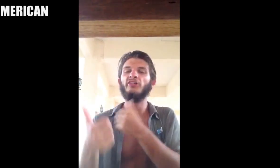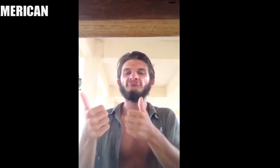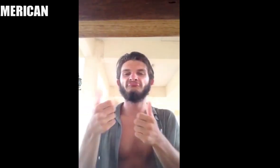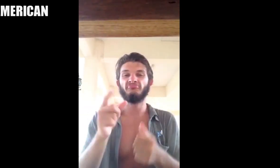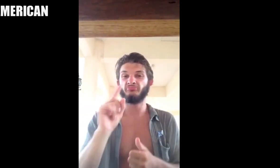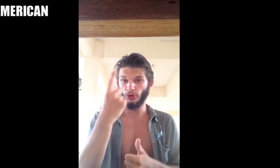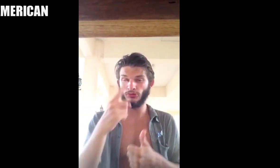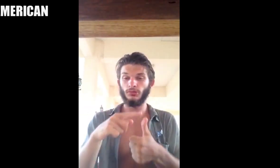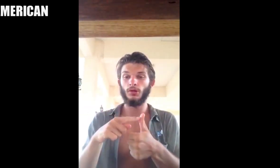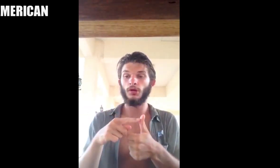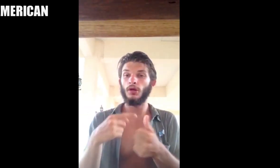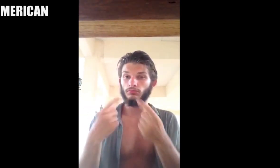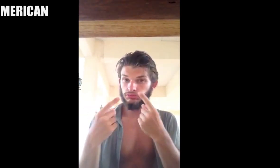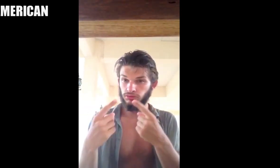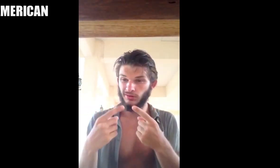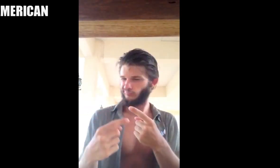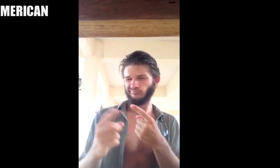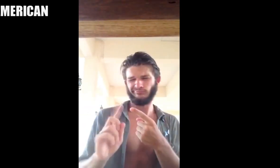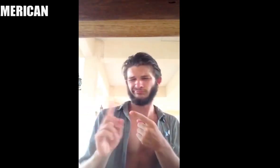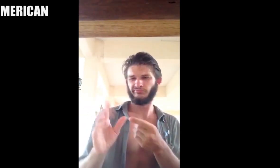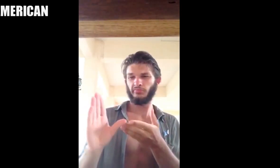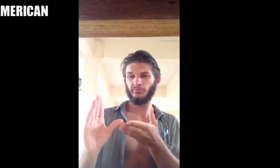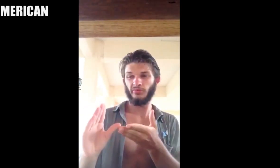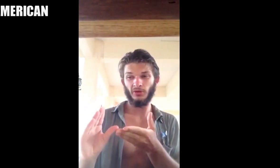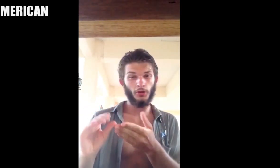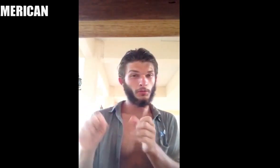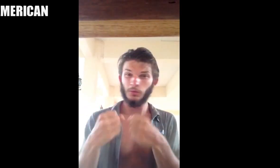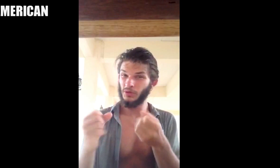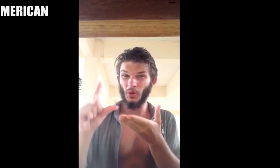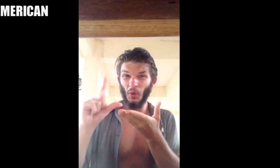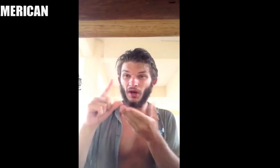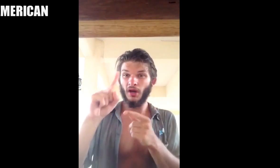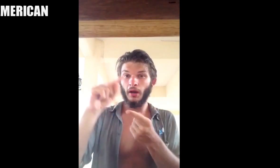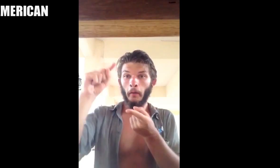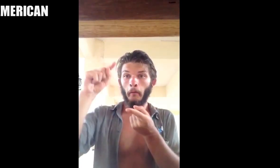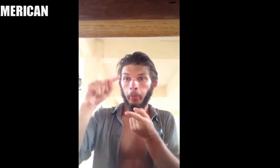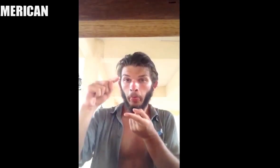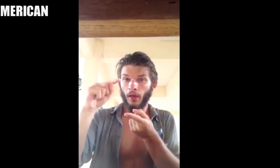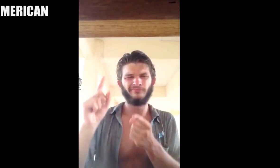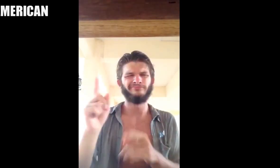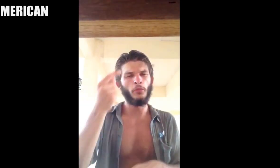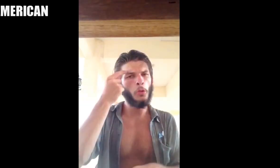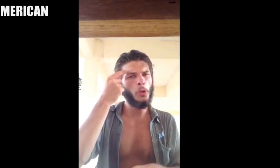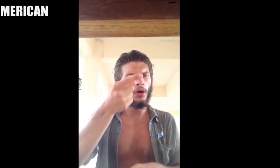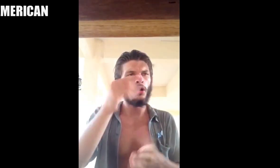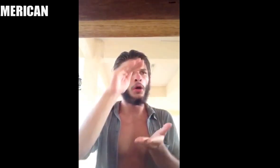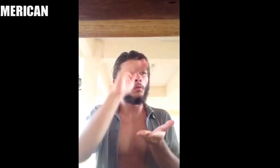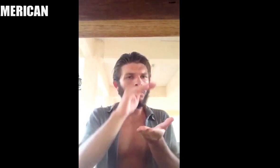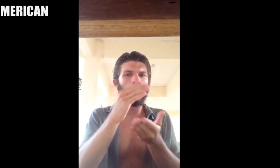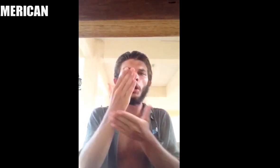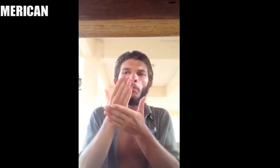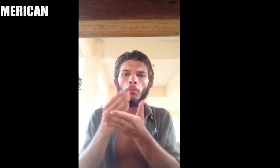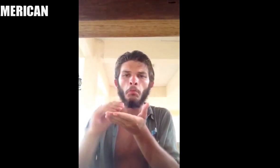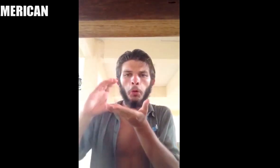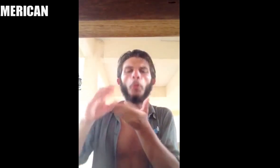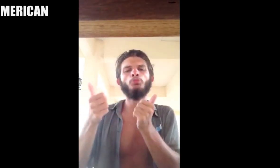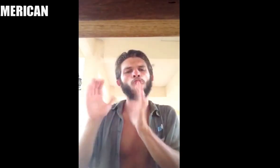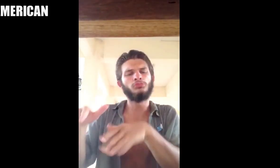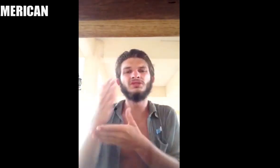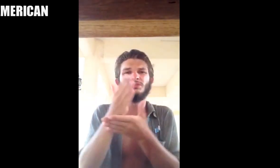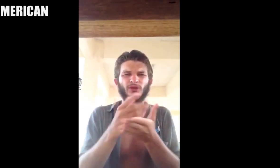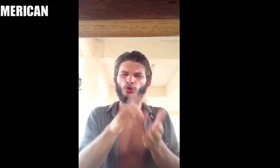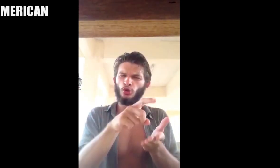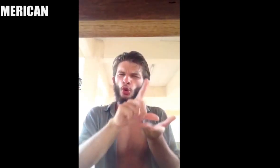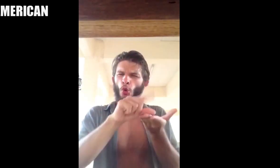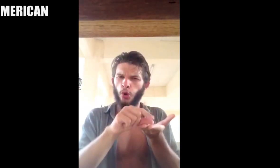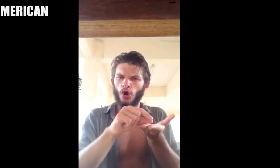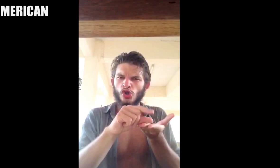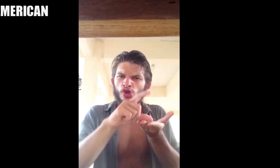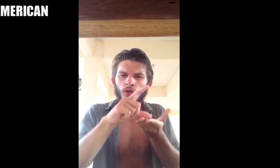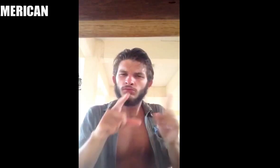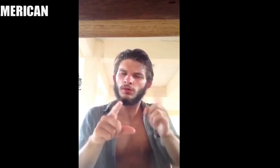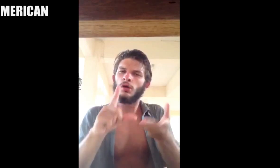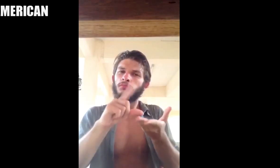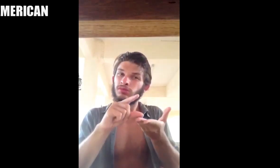So, 1st - negotiate and get the price cheaper if you know that its too high.